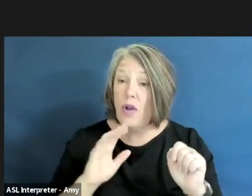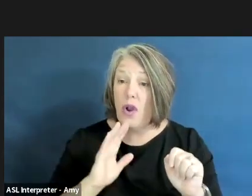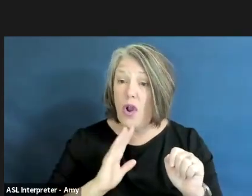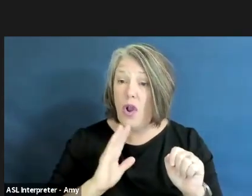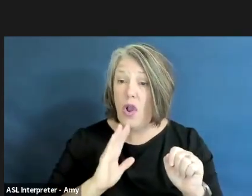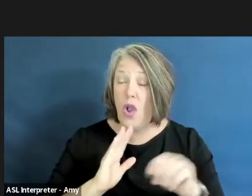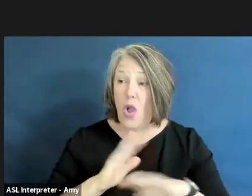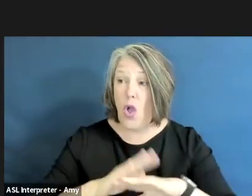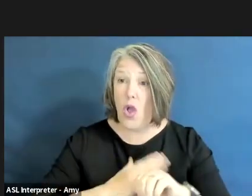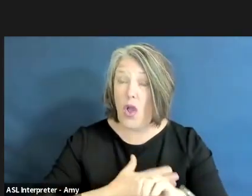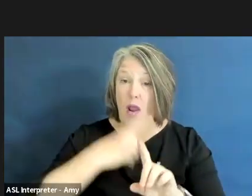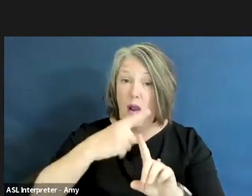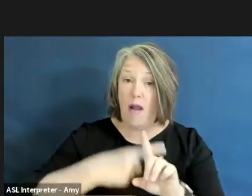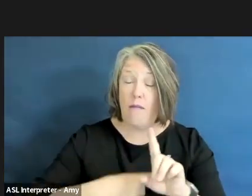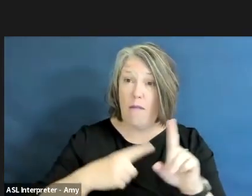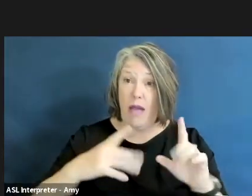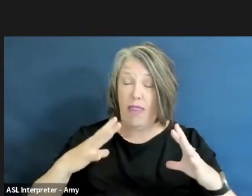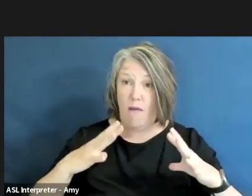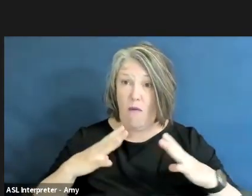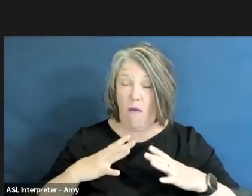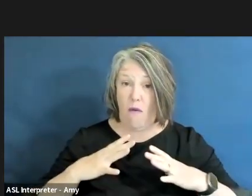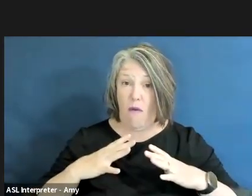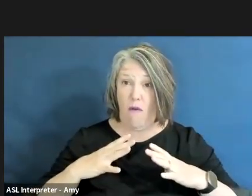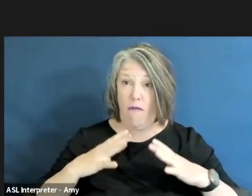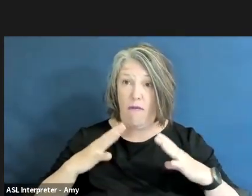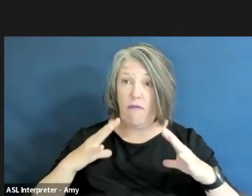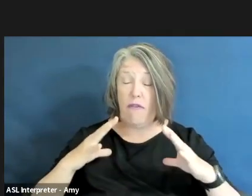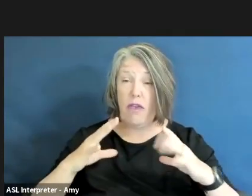while we were waiting to start the process all over again,